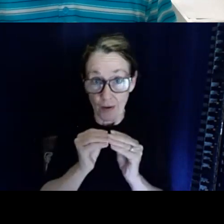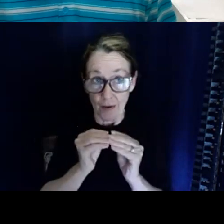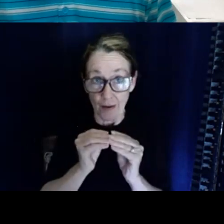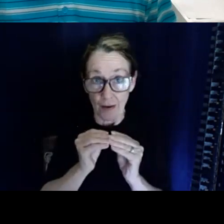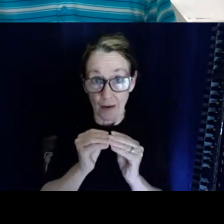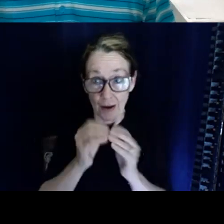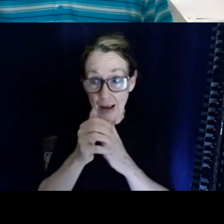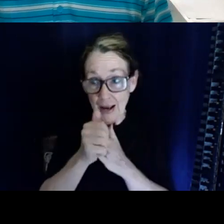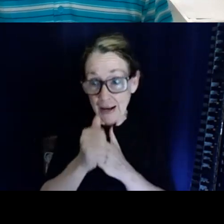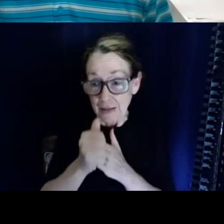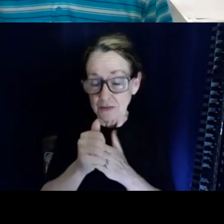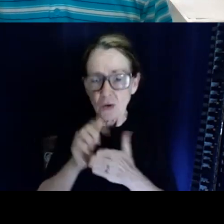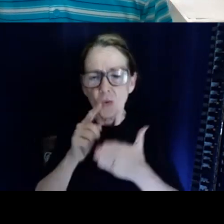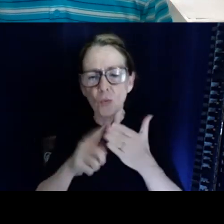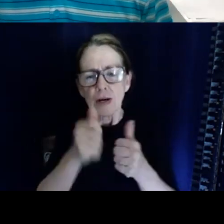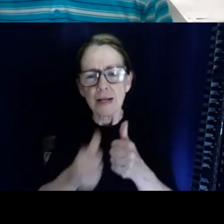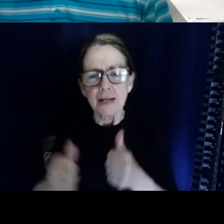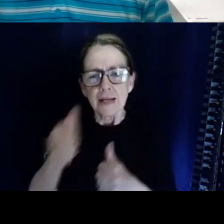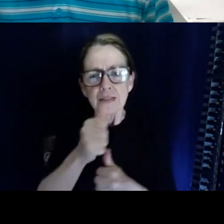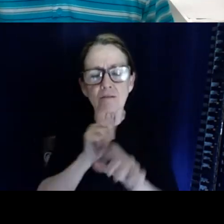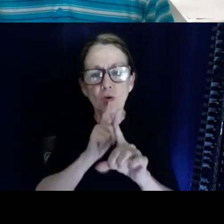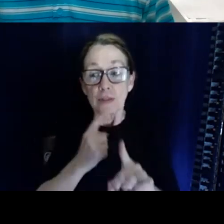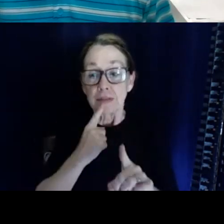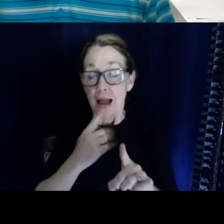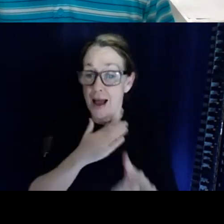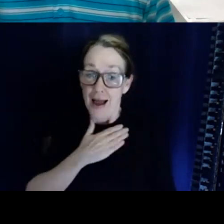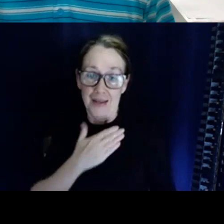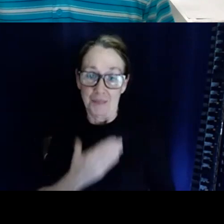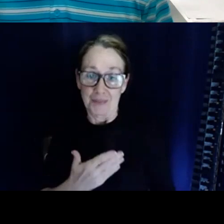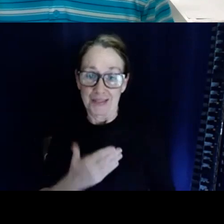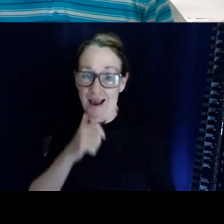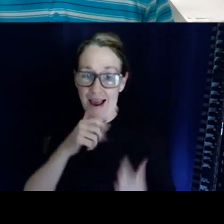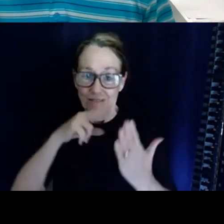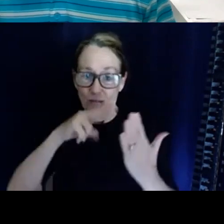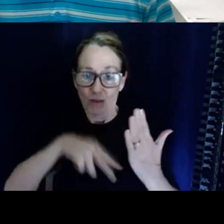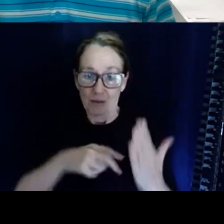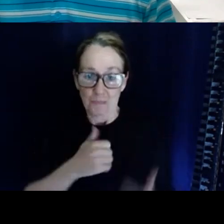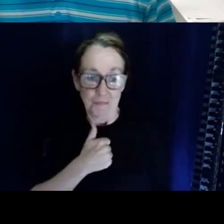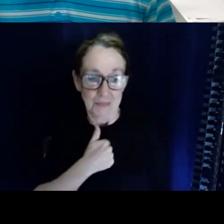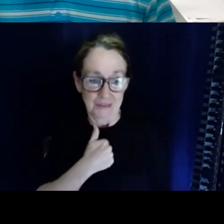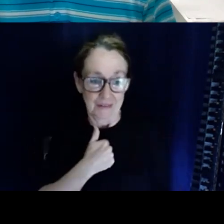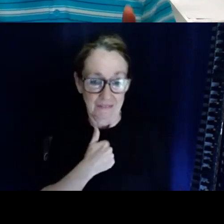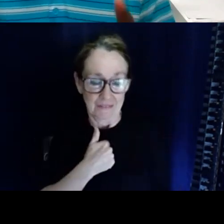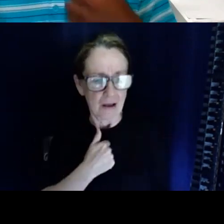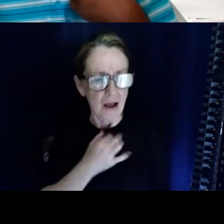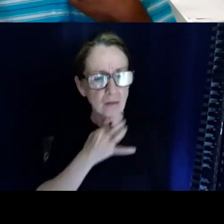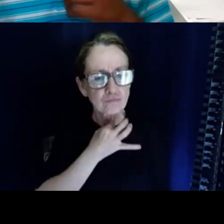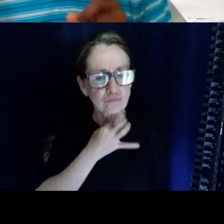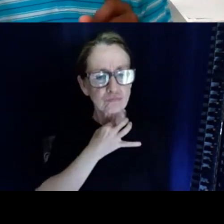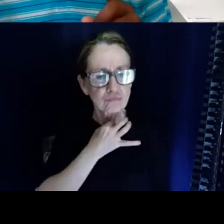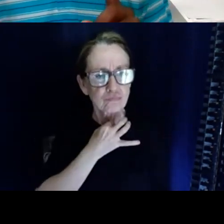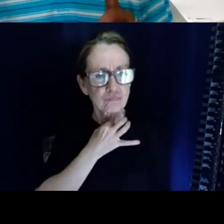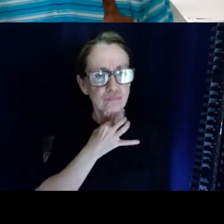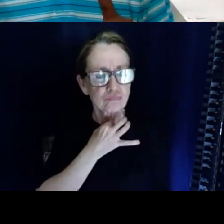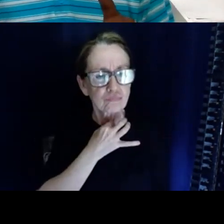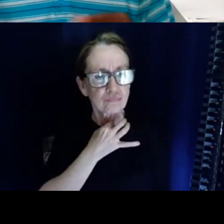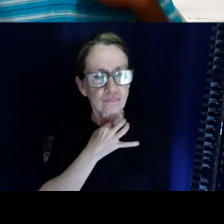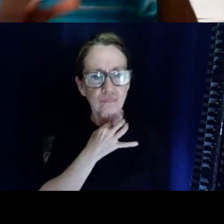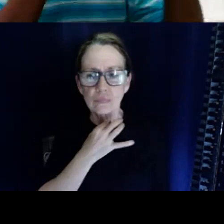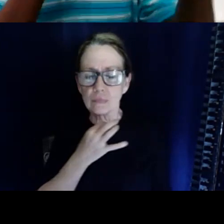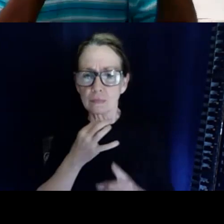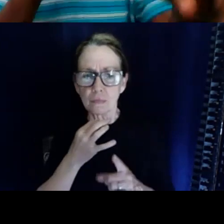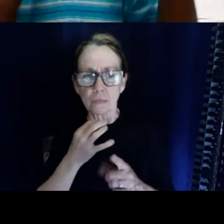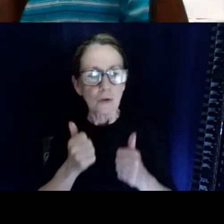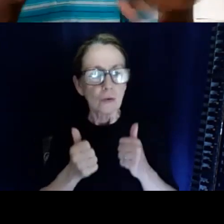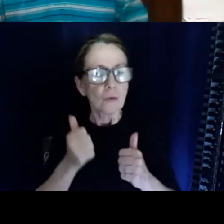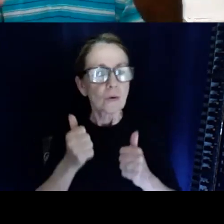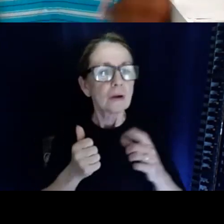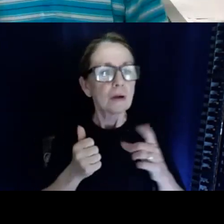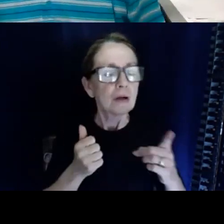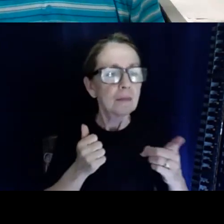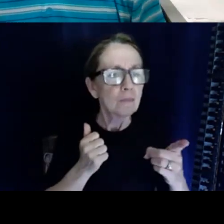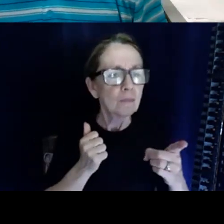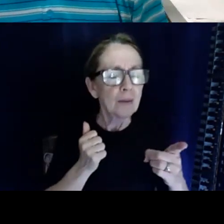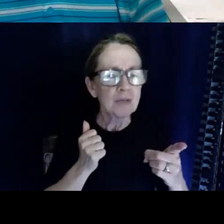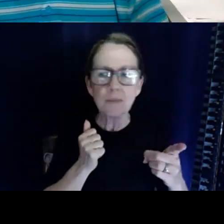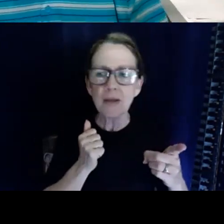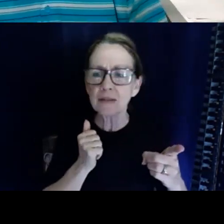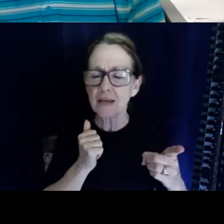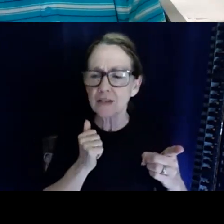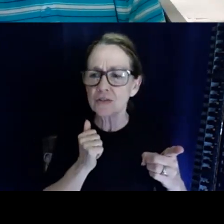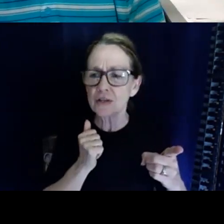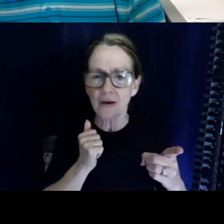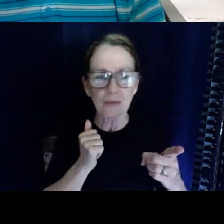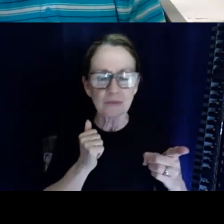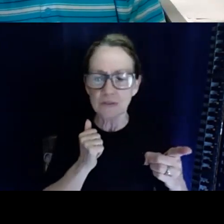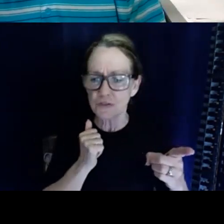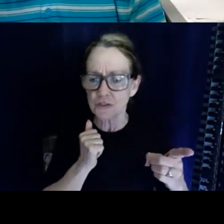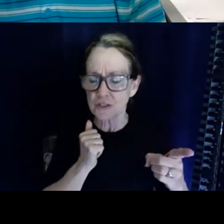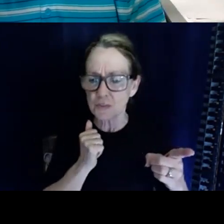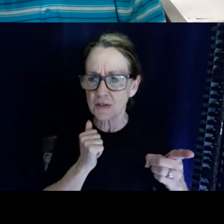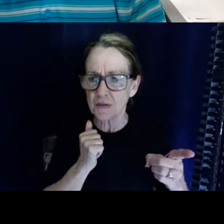I WAS WONDERING IF WE COULD GET A LITTLE MORE GUIDANCE ON WHAT THAT EXECUTIVE ORDER SAYS. I ADMIT, I HAVEN'T READ IT MYSELF, BUT I'M CURIOUS TO KNOW WHAT THE INS AND OUTS OF IT TO KNOW WHETHER MEETING MINUTES ARE EVEN REQUIRED.